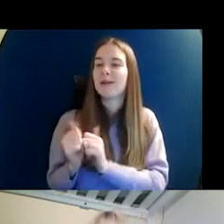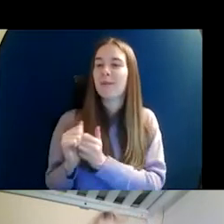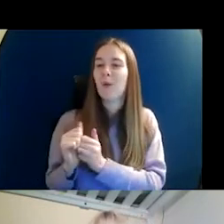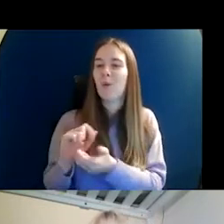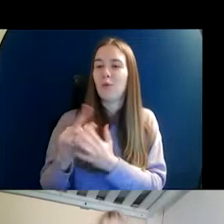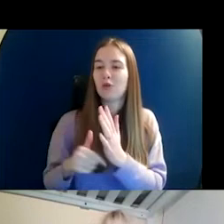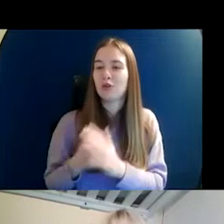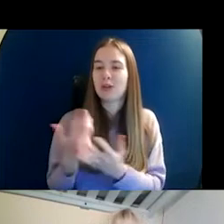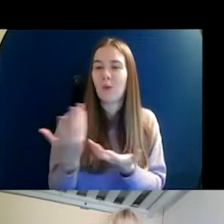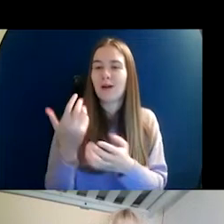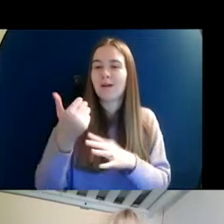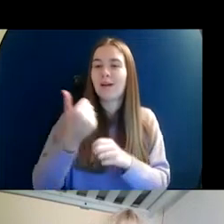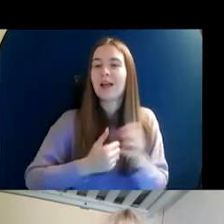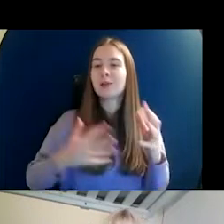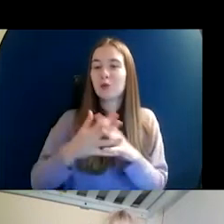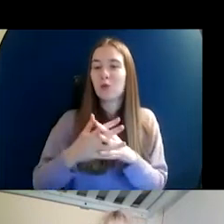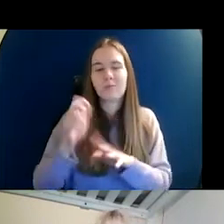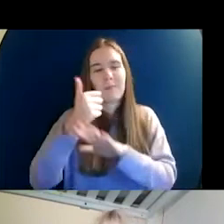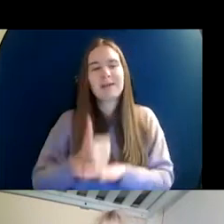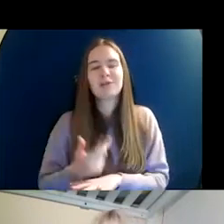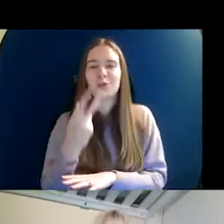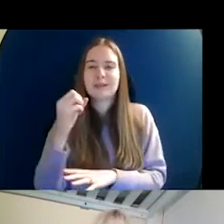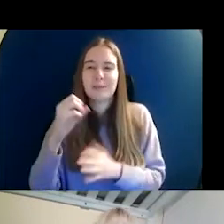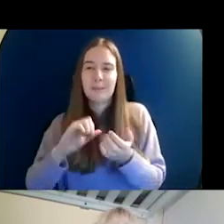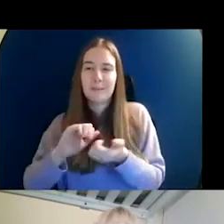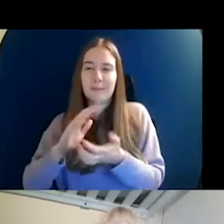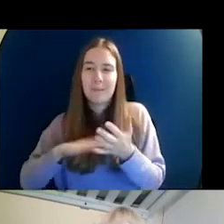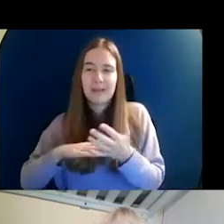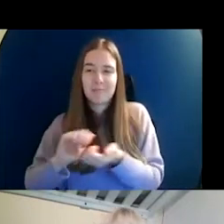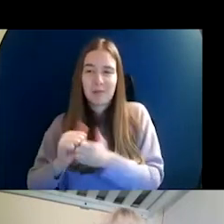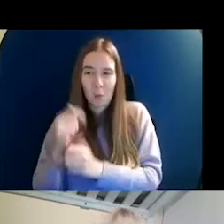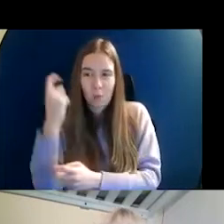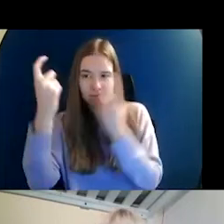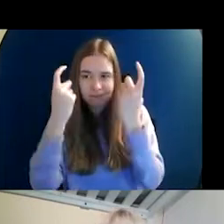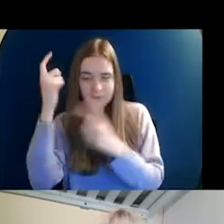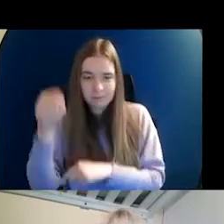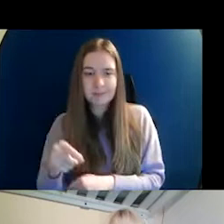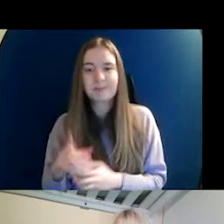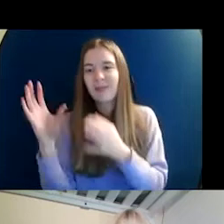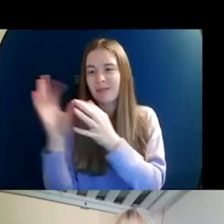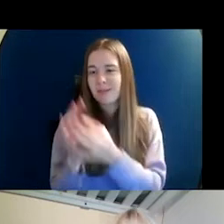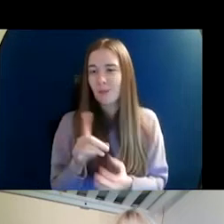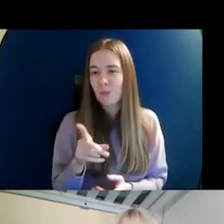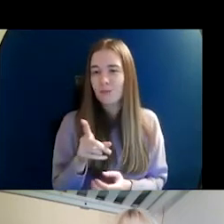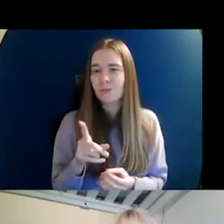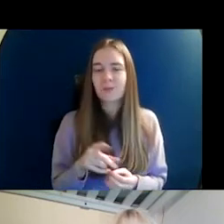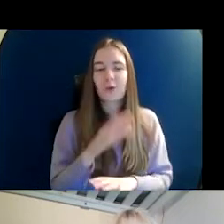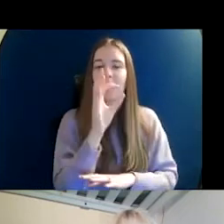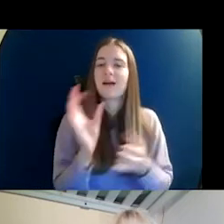It's sort of based on the 20-minute neighborhoods idea that's going around the world. And Collective Architecture just joined this this year,